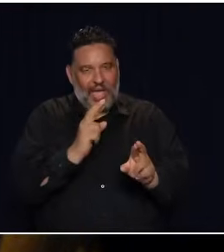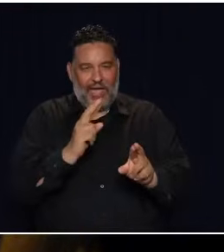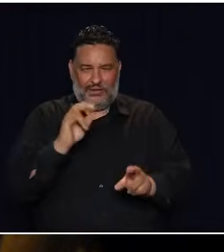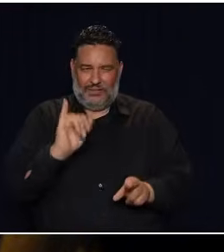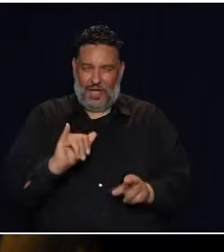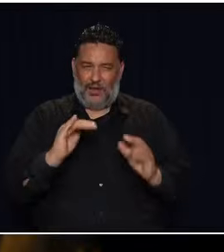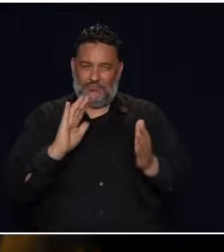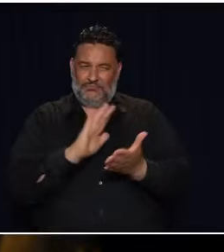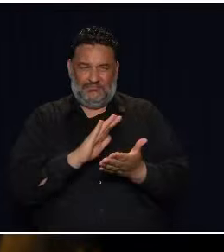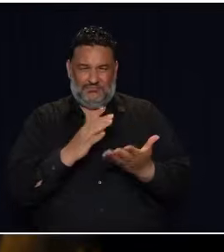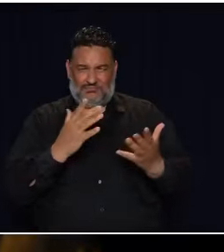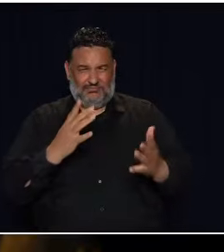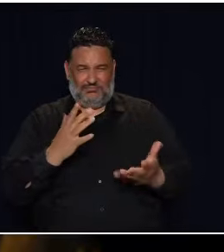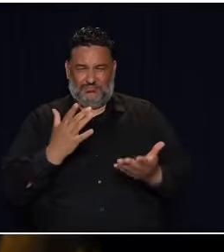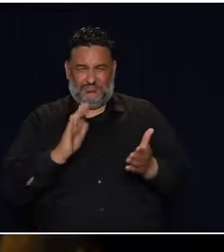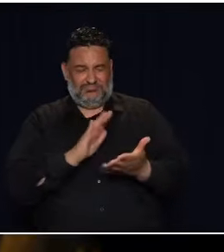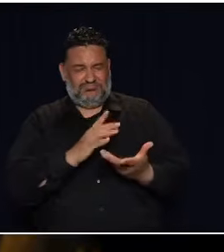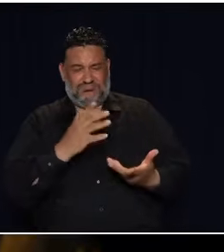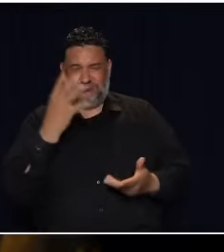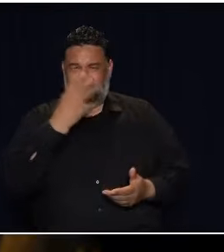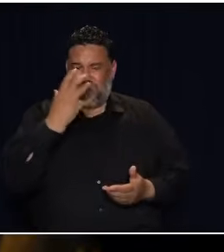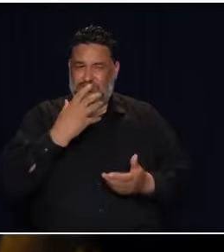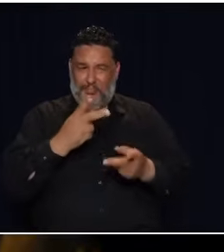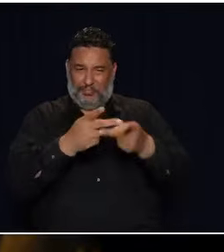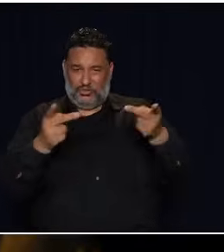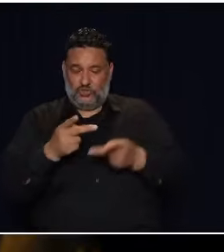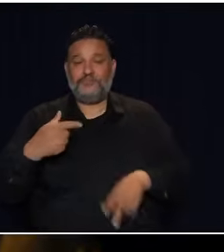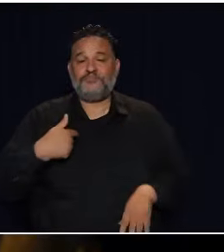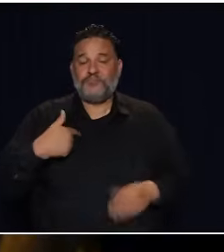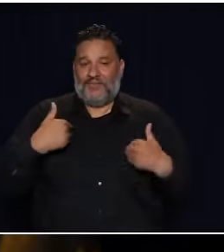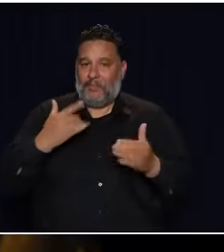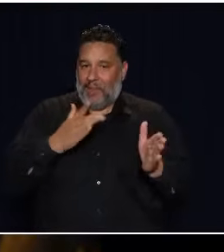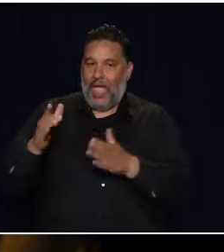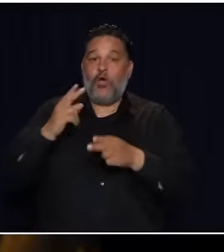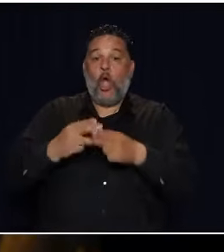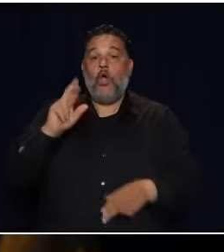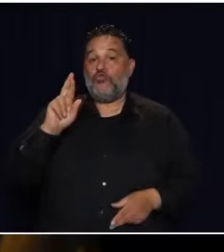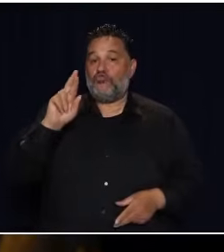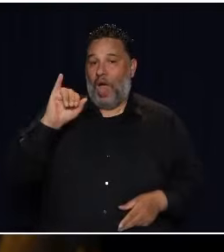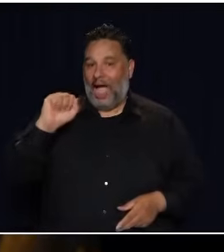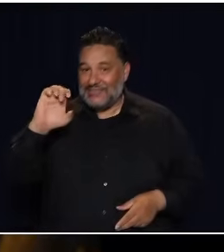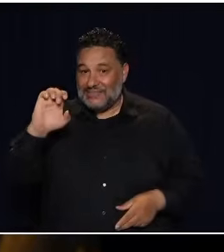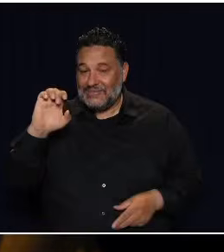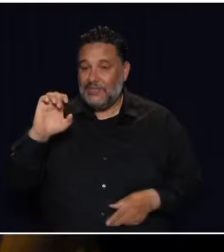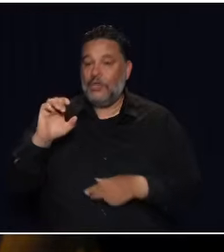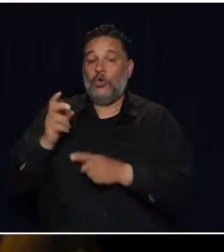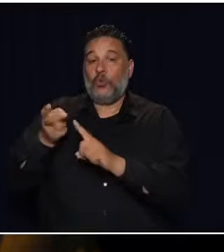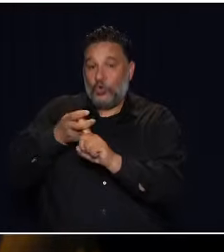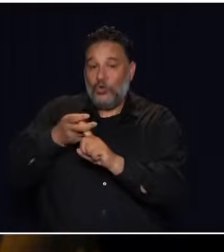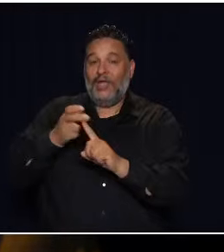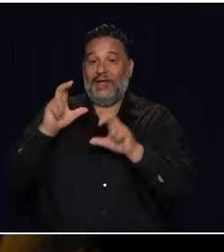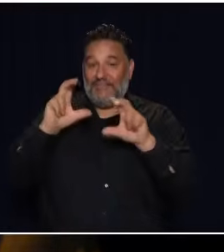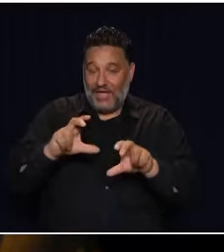THE CLASSROOM. I WILL BRING BACK RESPECT TO THIS NOBLE PROFESSION.